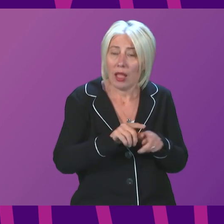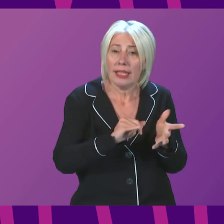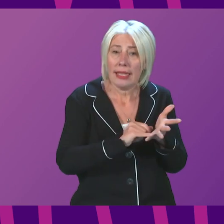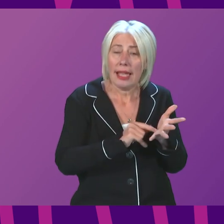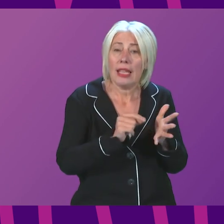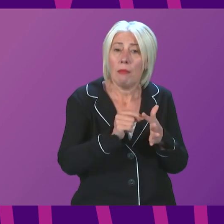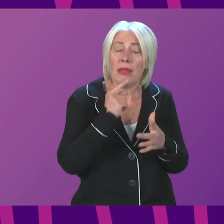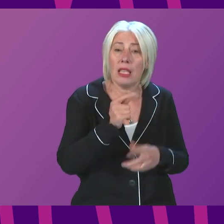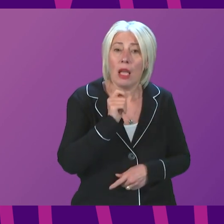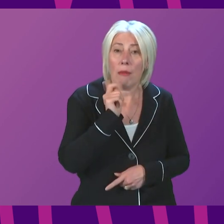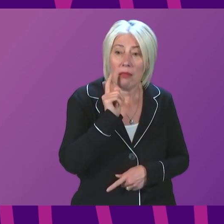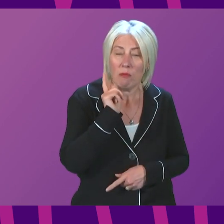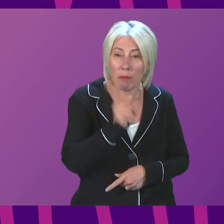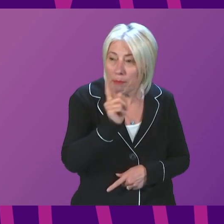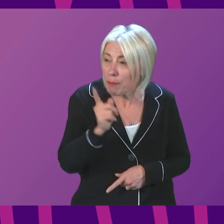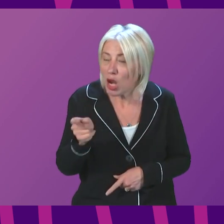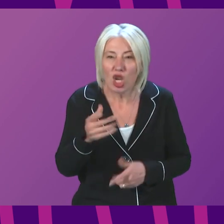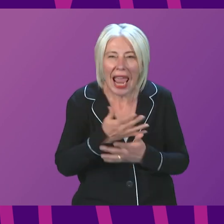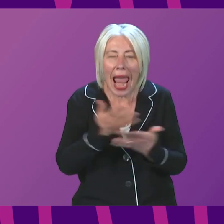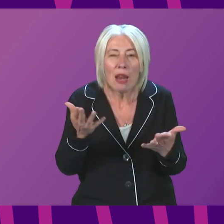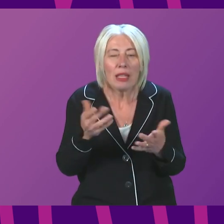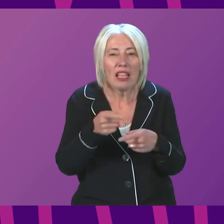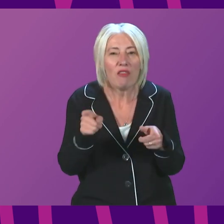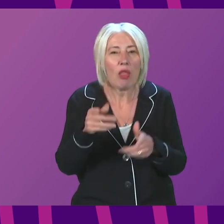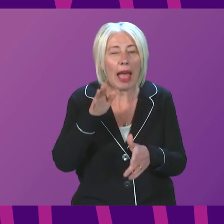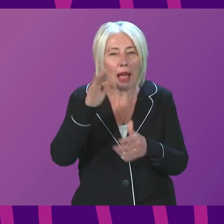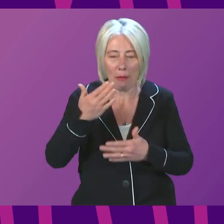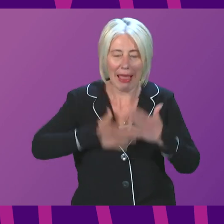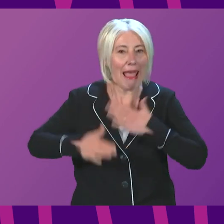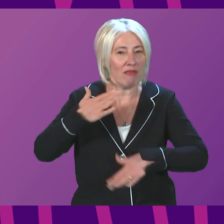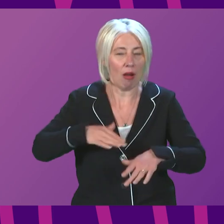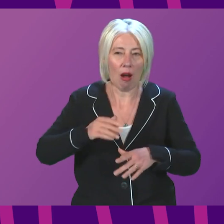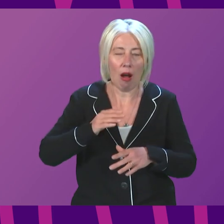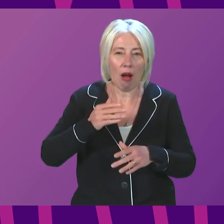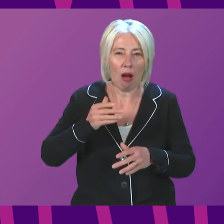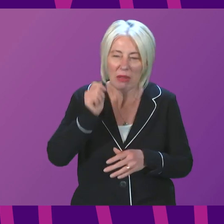“punishing any victim of this sort of behaviour and ... punishing anyone that has come forward